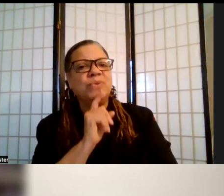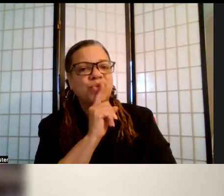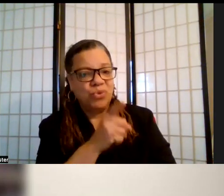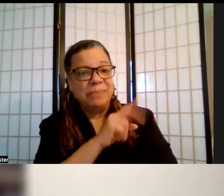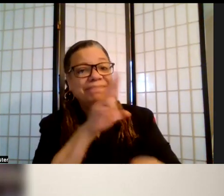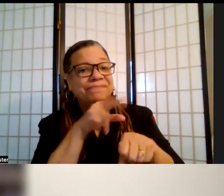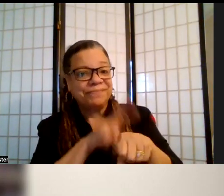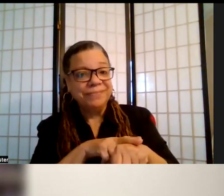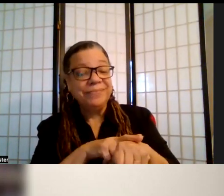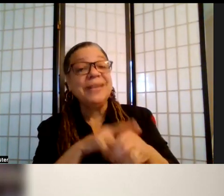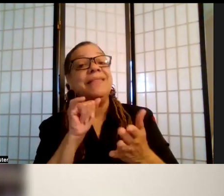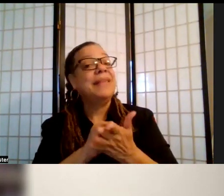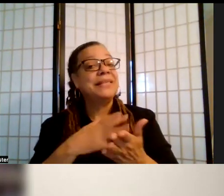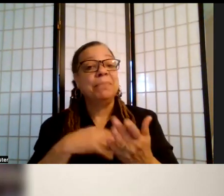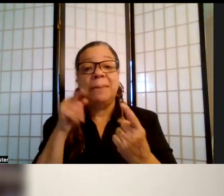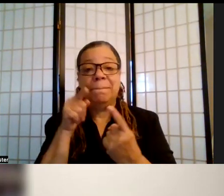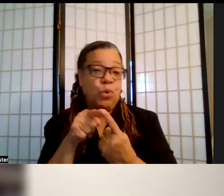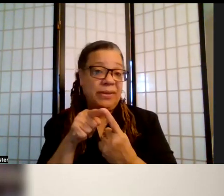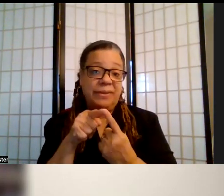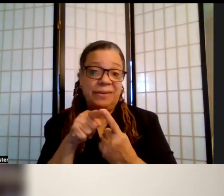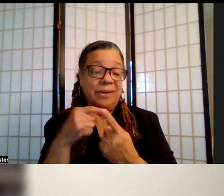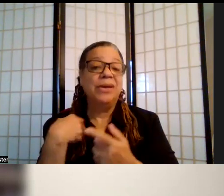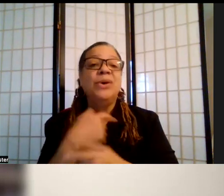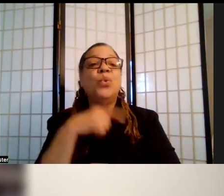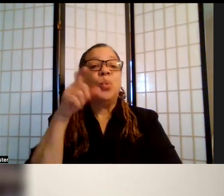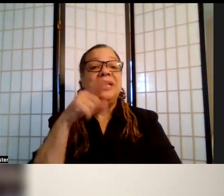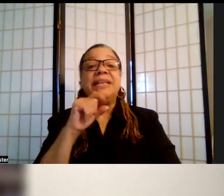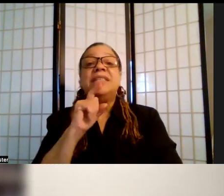and in in some ways we need to really sort of appreciate that.